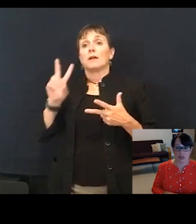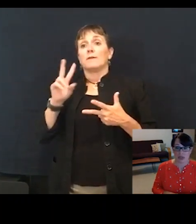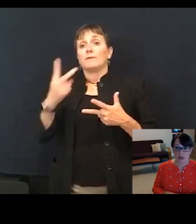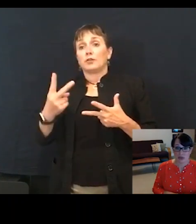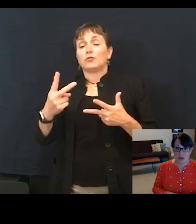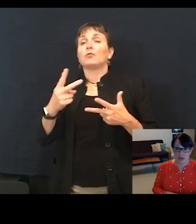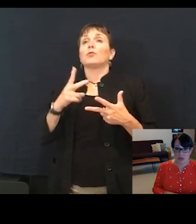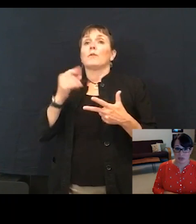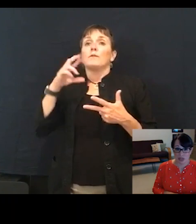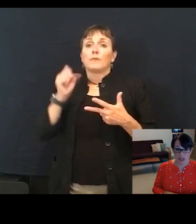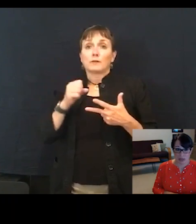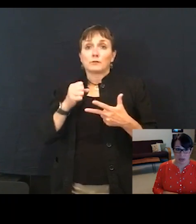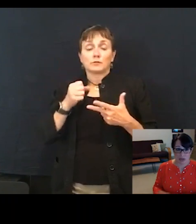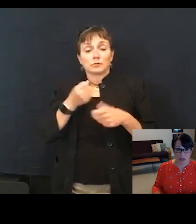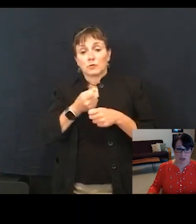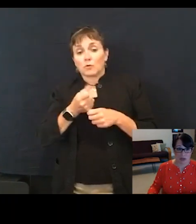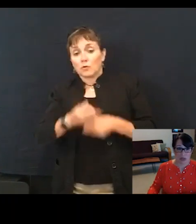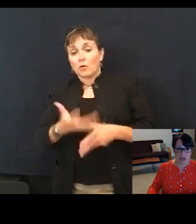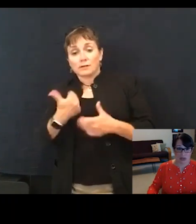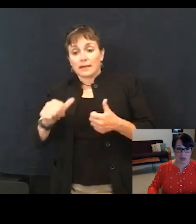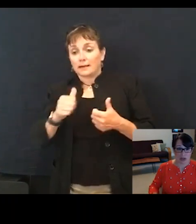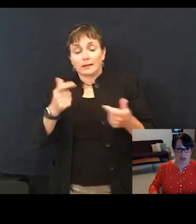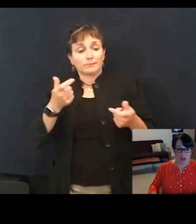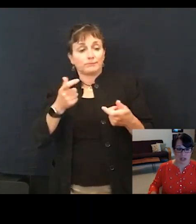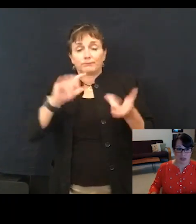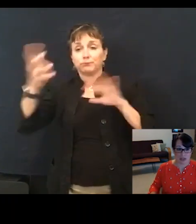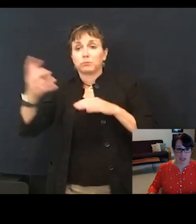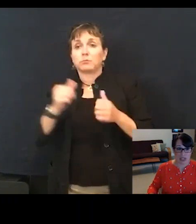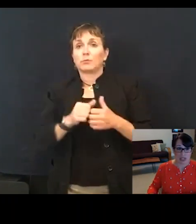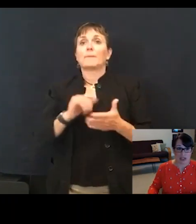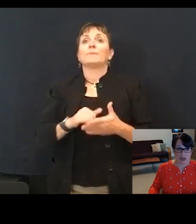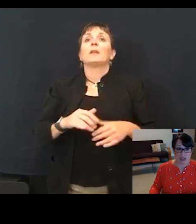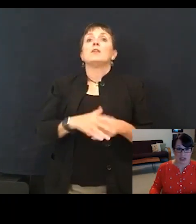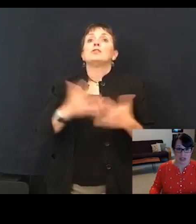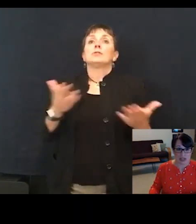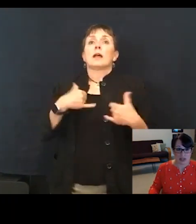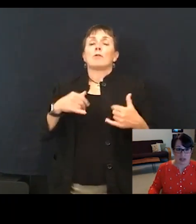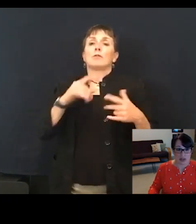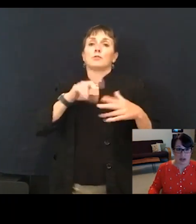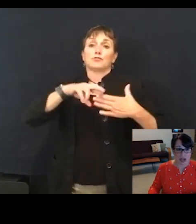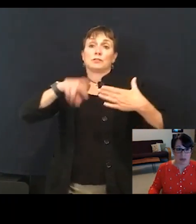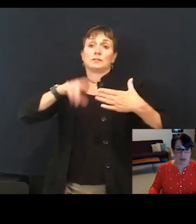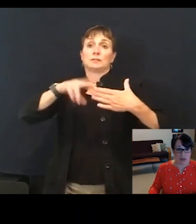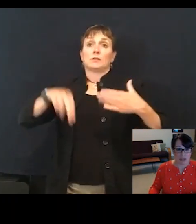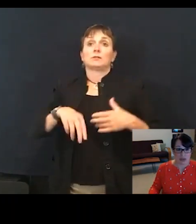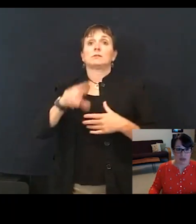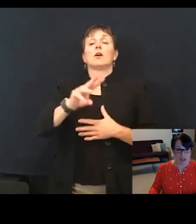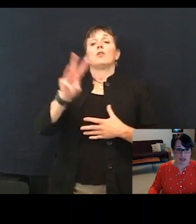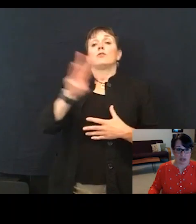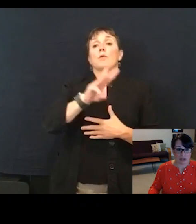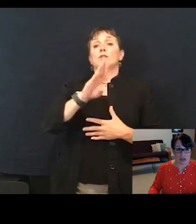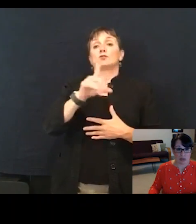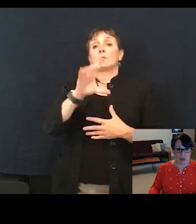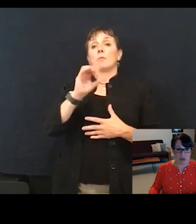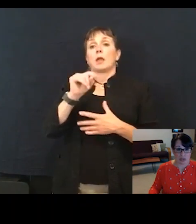So here are the results of that experiment. Here's the western blot on the left. And you can see that our hybrid V2 factors are producing